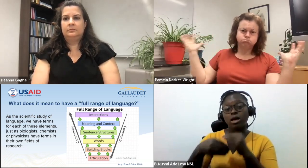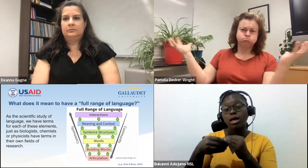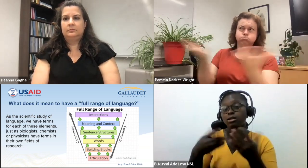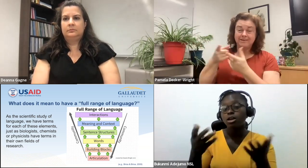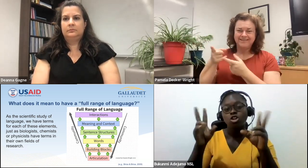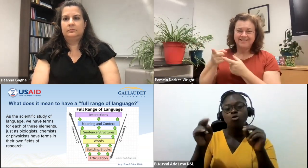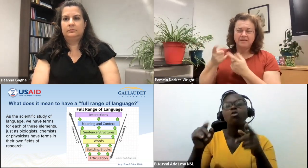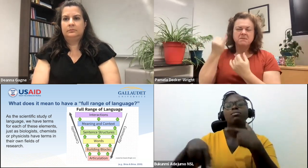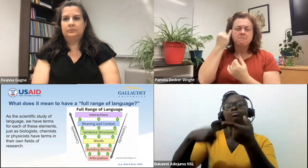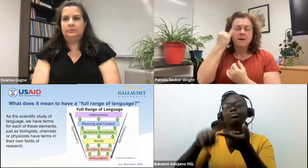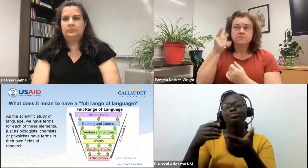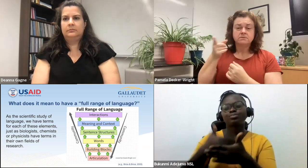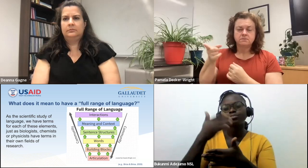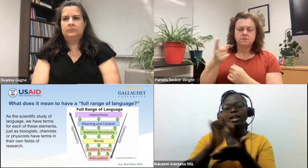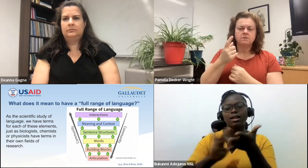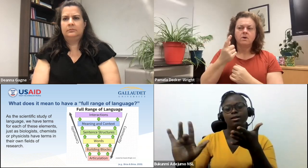So again. in a football stadium.